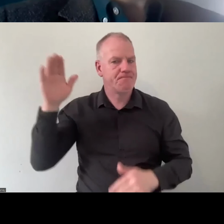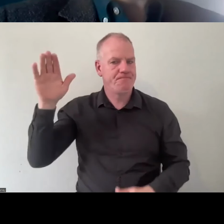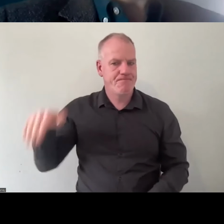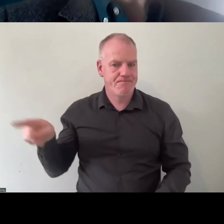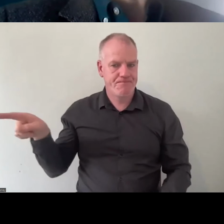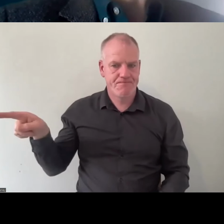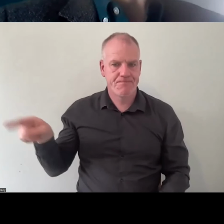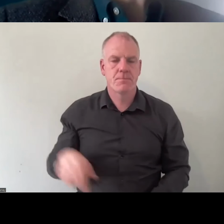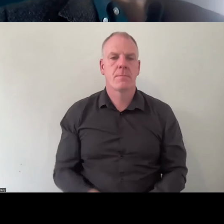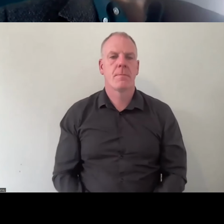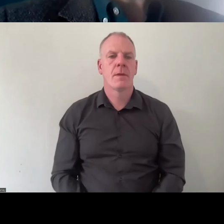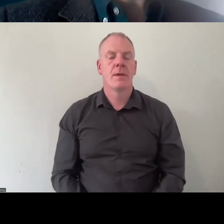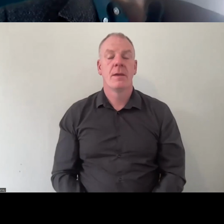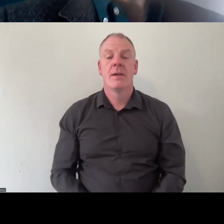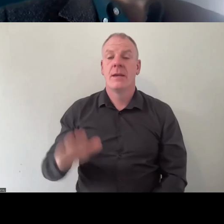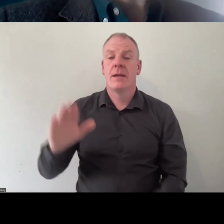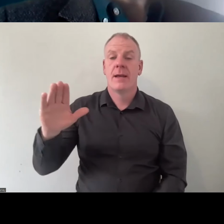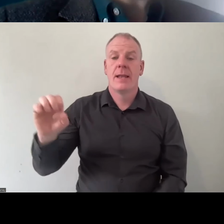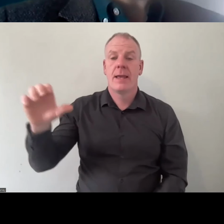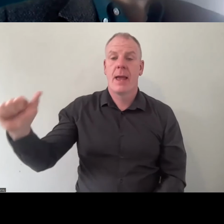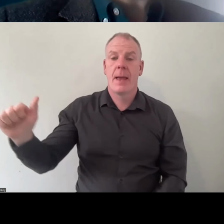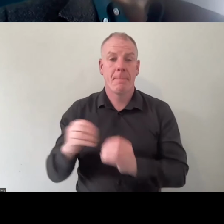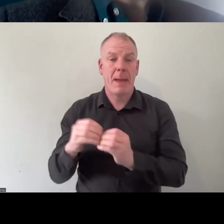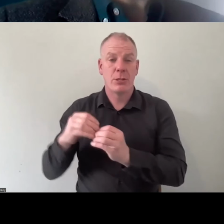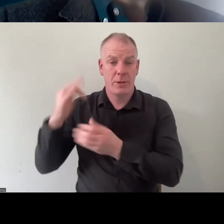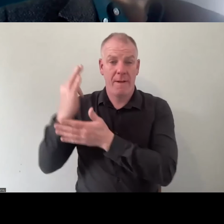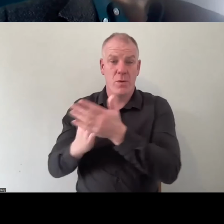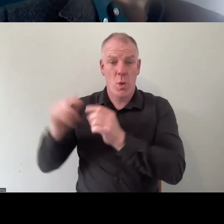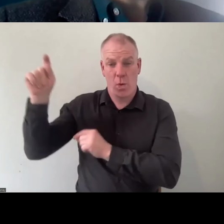Léa touched a number of these points already